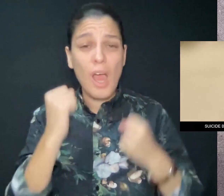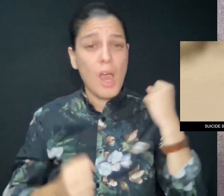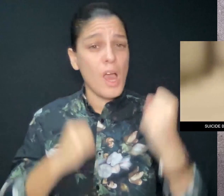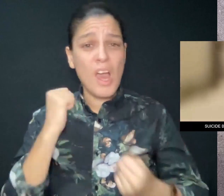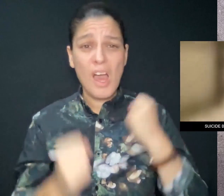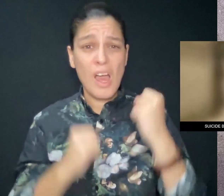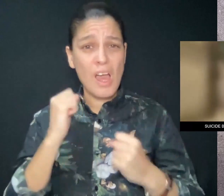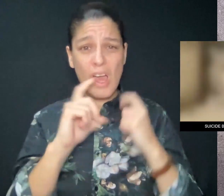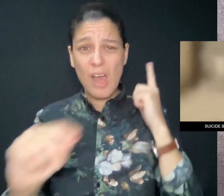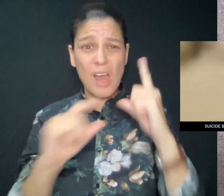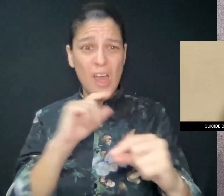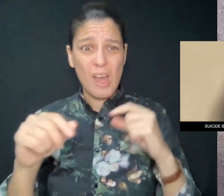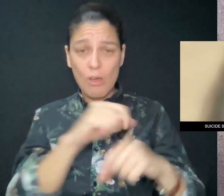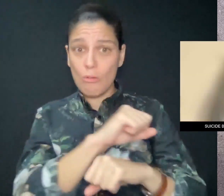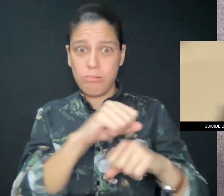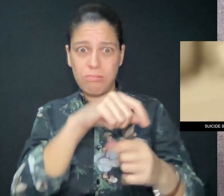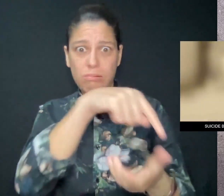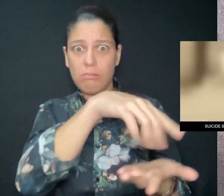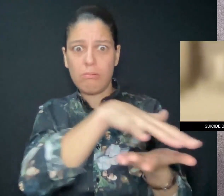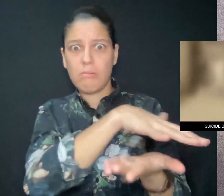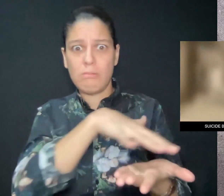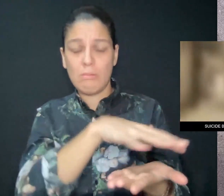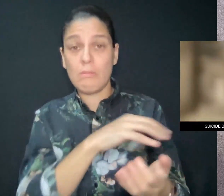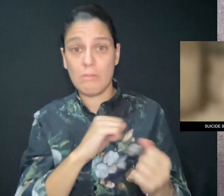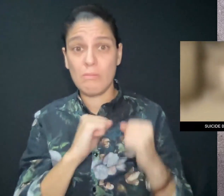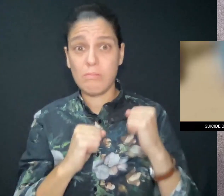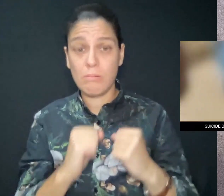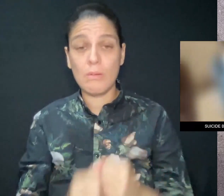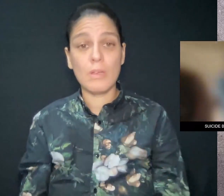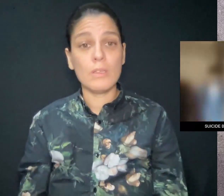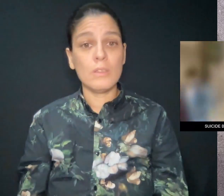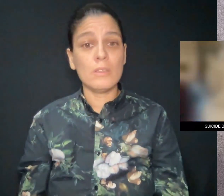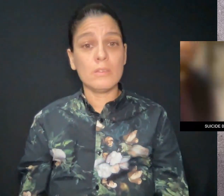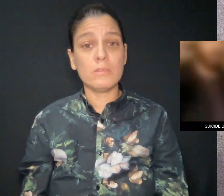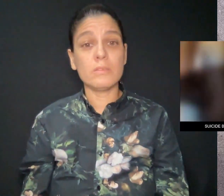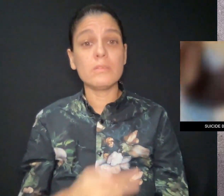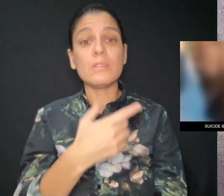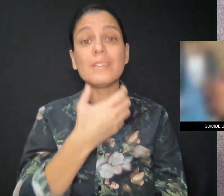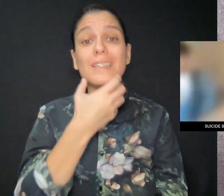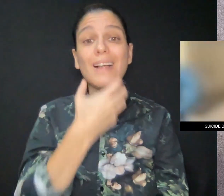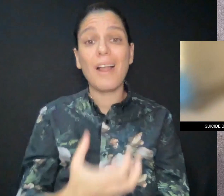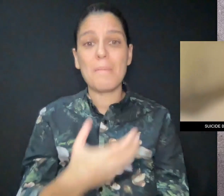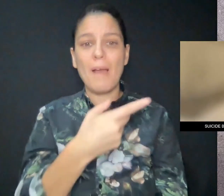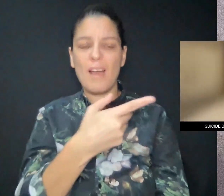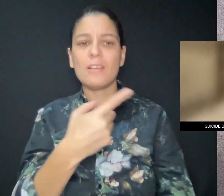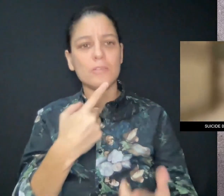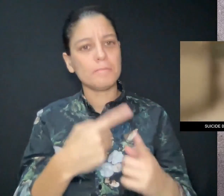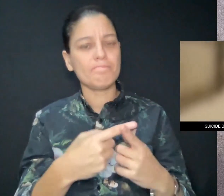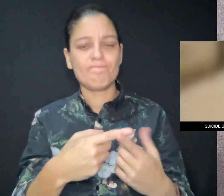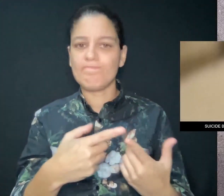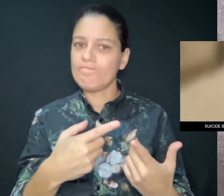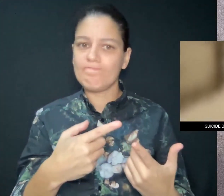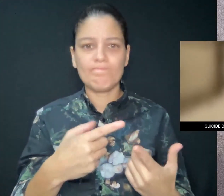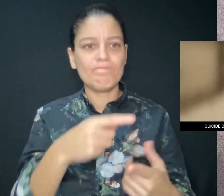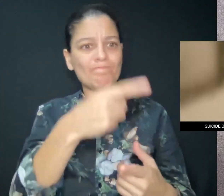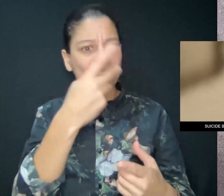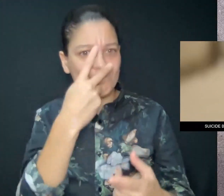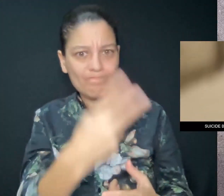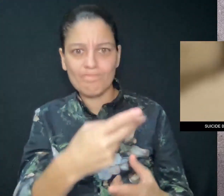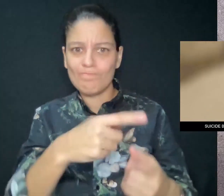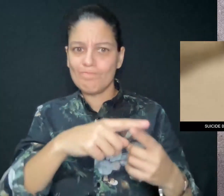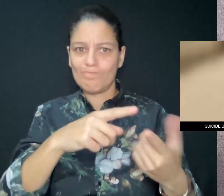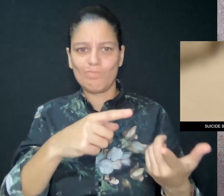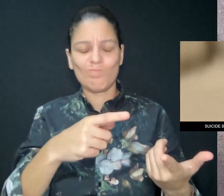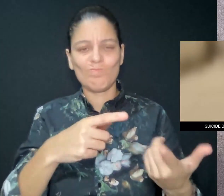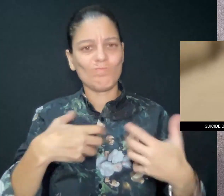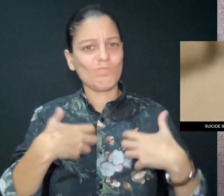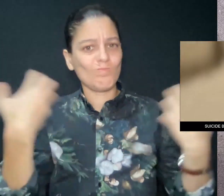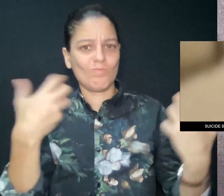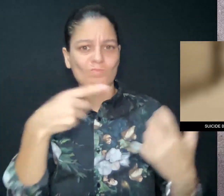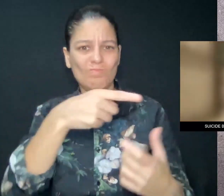students running from the scene of the attack the Taliban condemned the incident and says